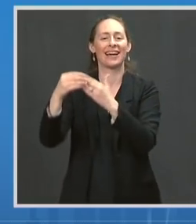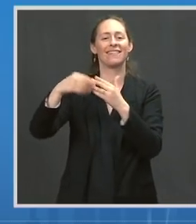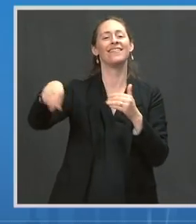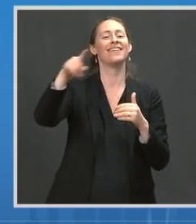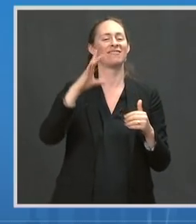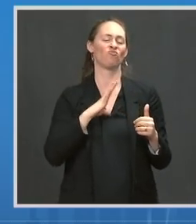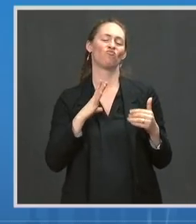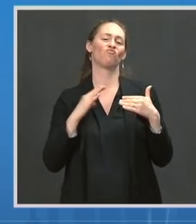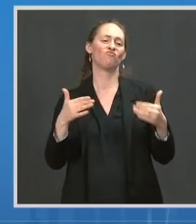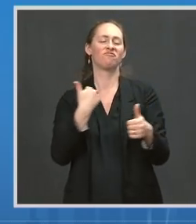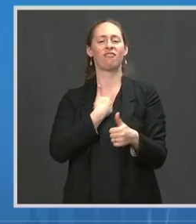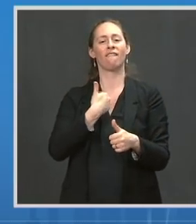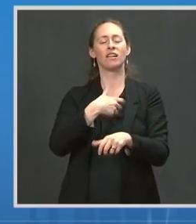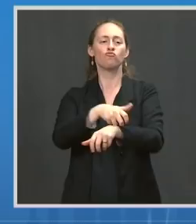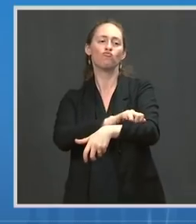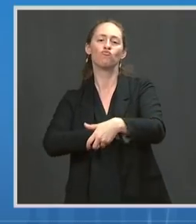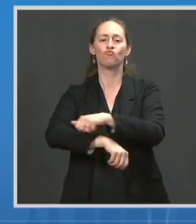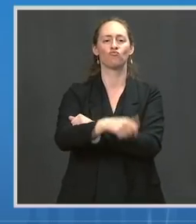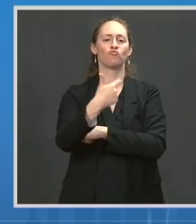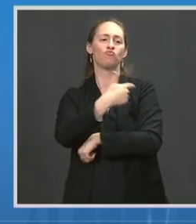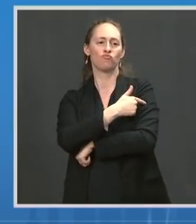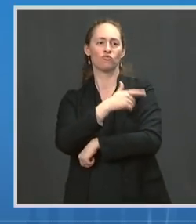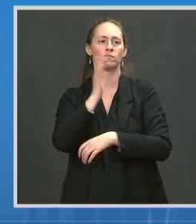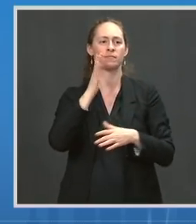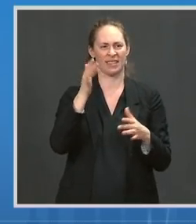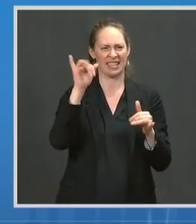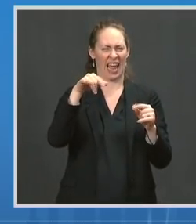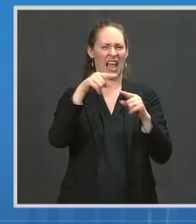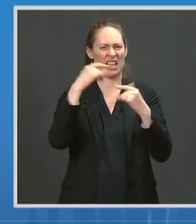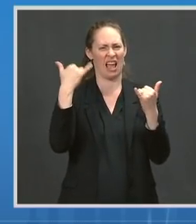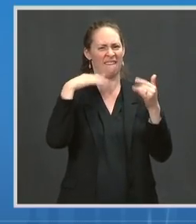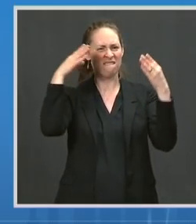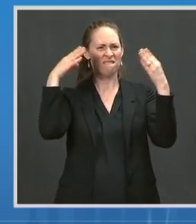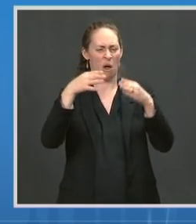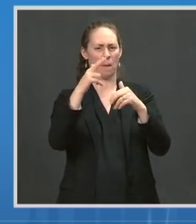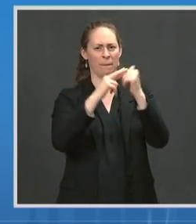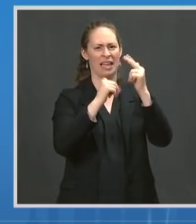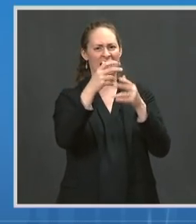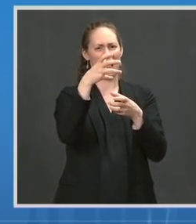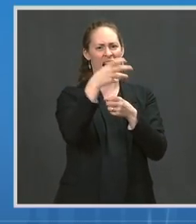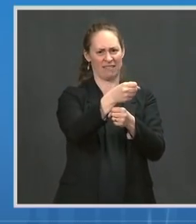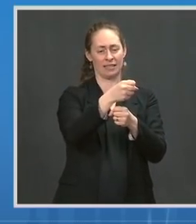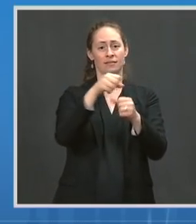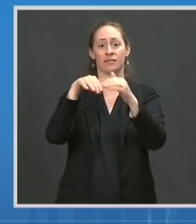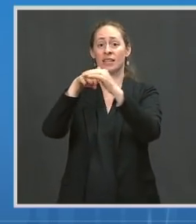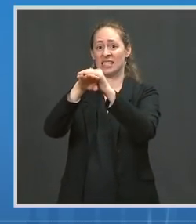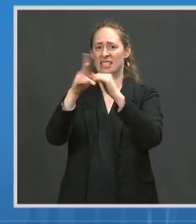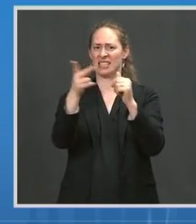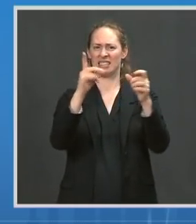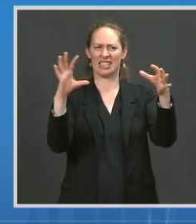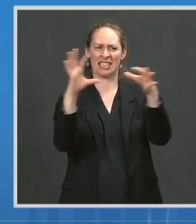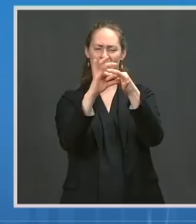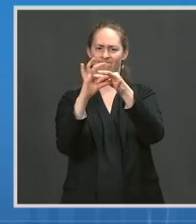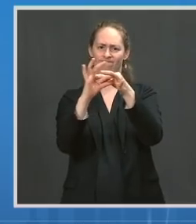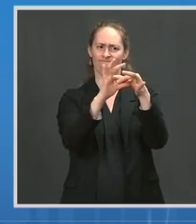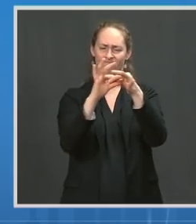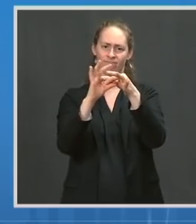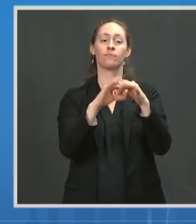And that's why access and confidence go hand in hand, and so does safety. Which brings me to the second topic.